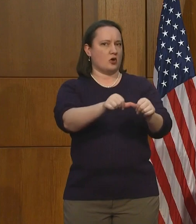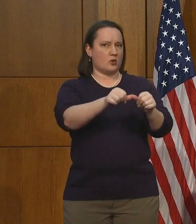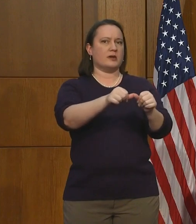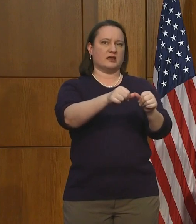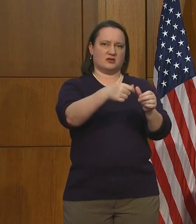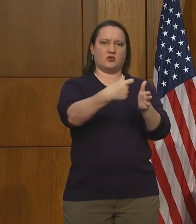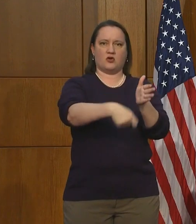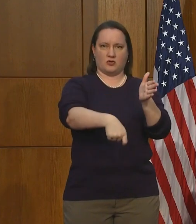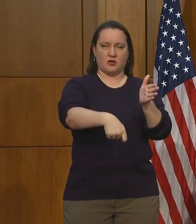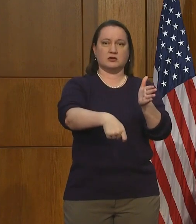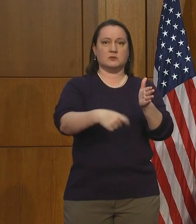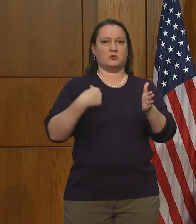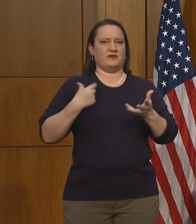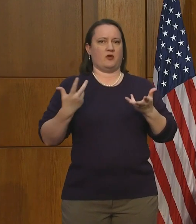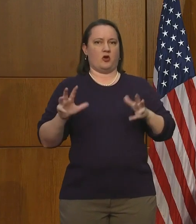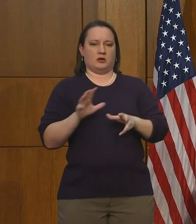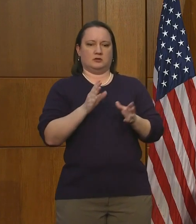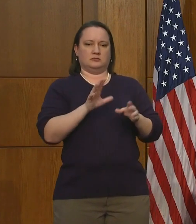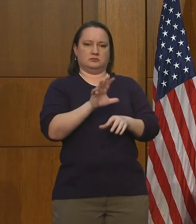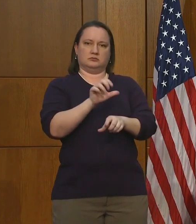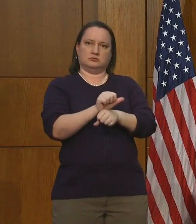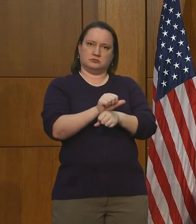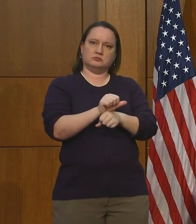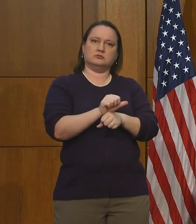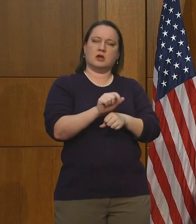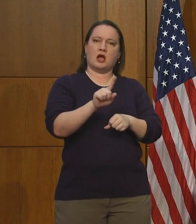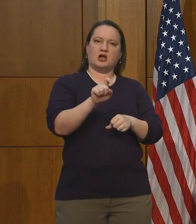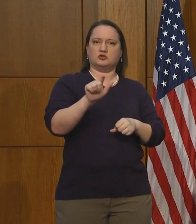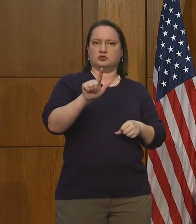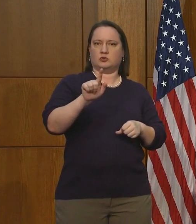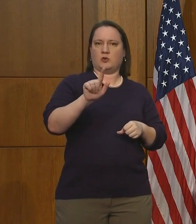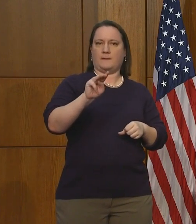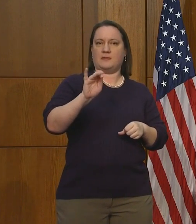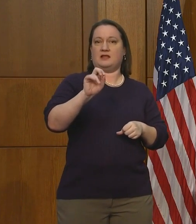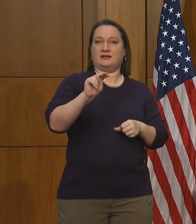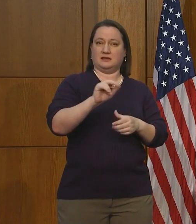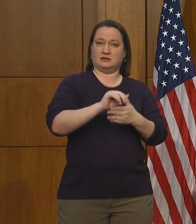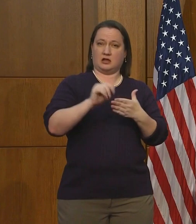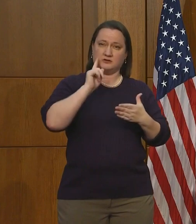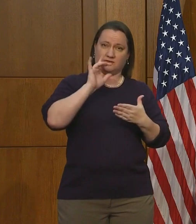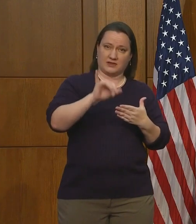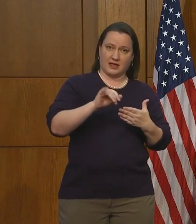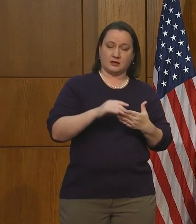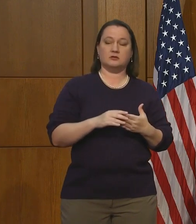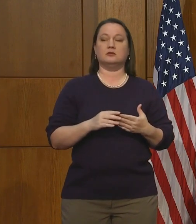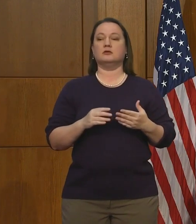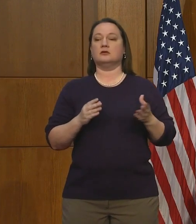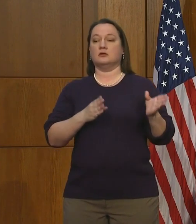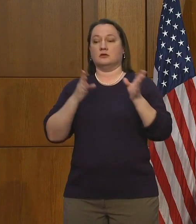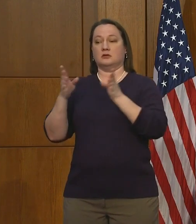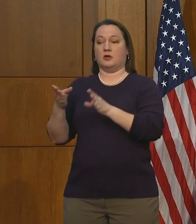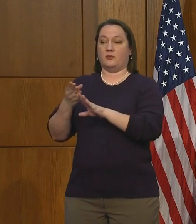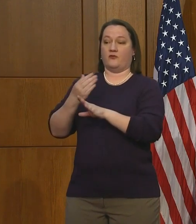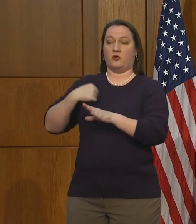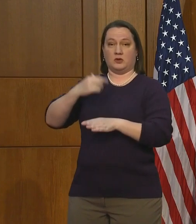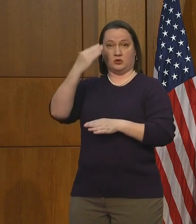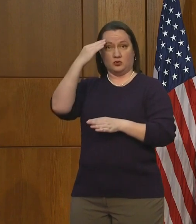IT'S GOING TO BE AN ONGOING EXPENDITURE. BUT WE'VE ALREADY SPOT OBLIGATE A HUNDRED TWENTY